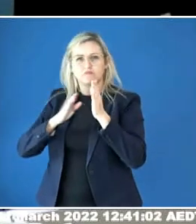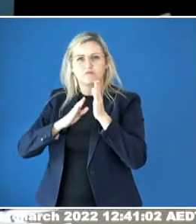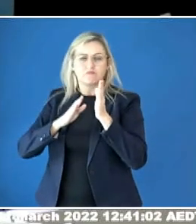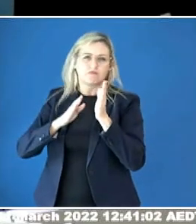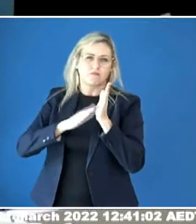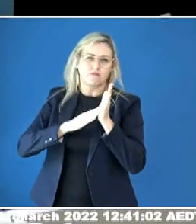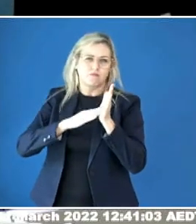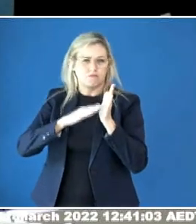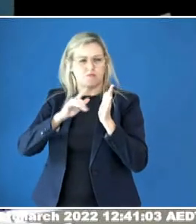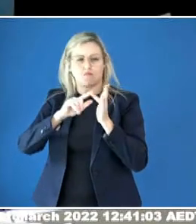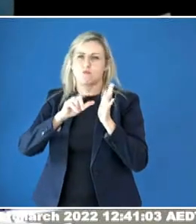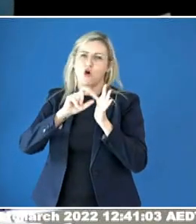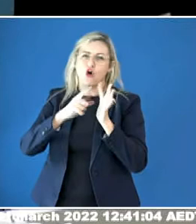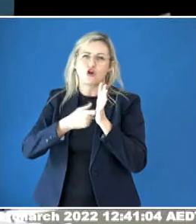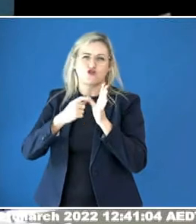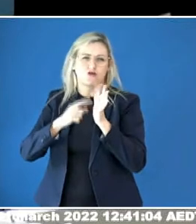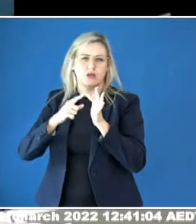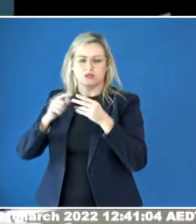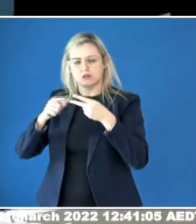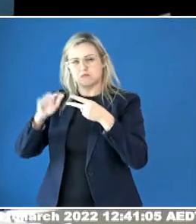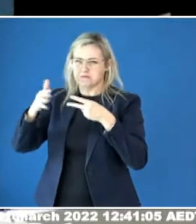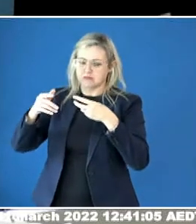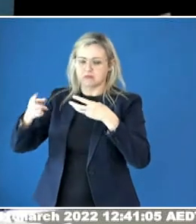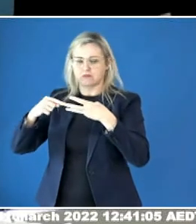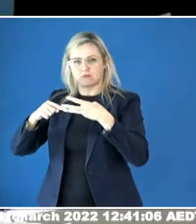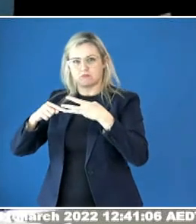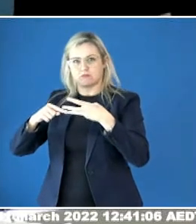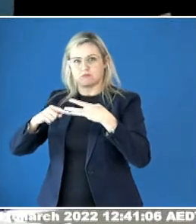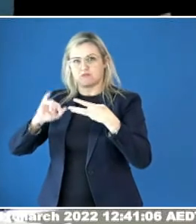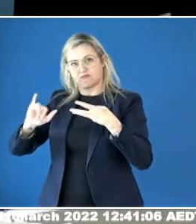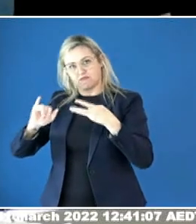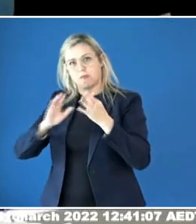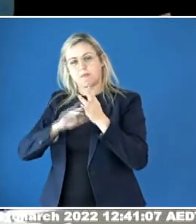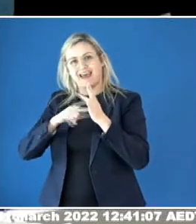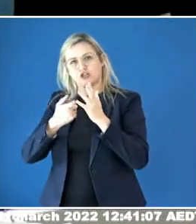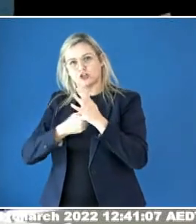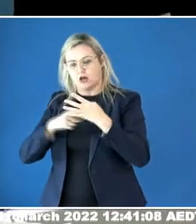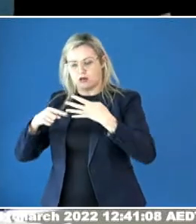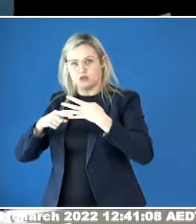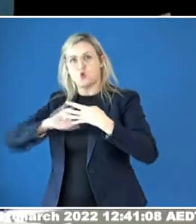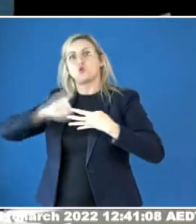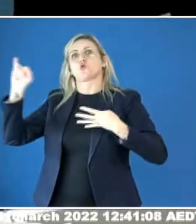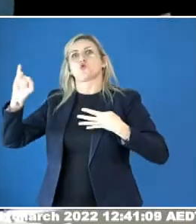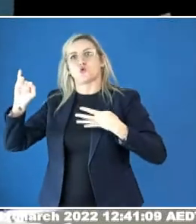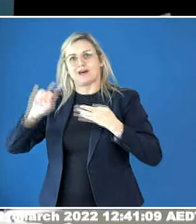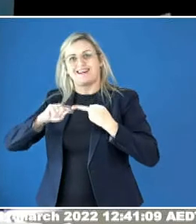more often than "extreme." And my question is, is Anglicare perhaps considering in